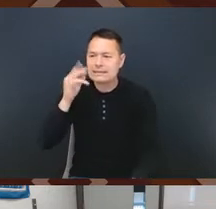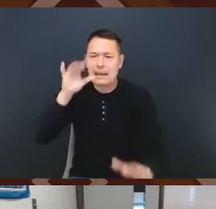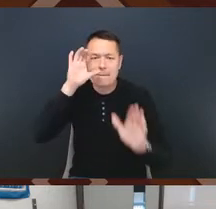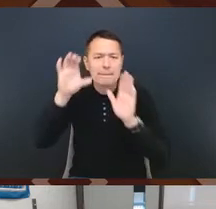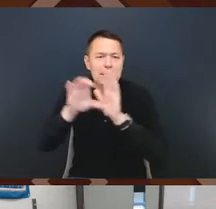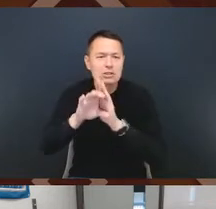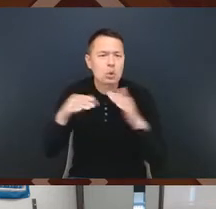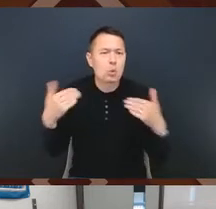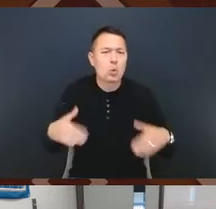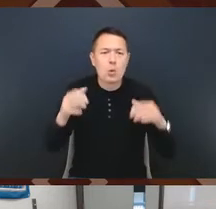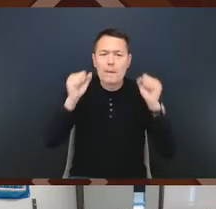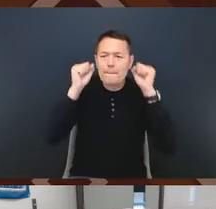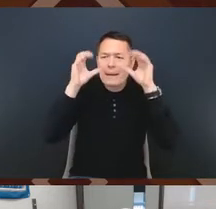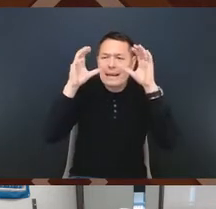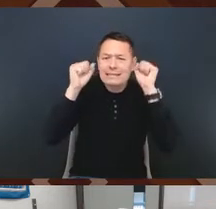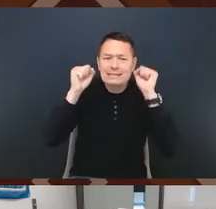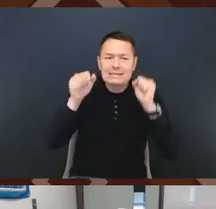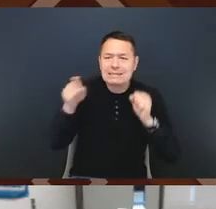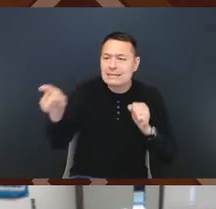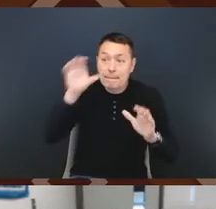right because that picture from then it was